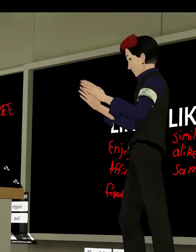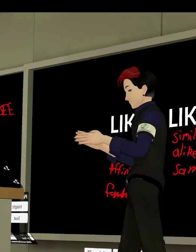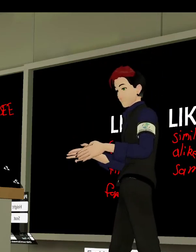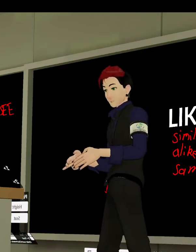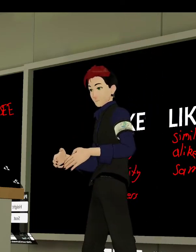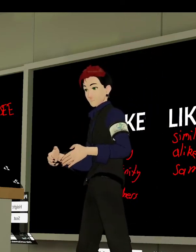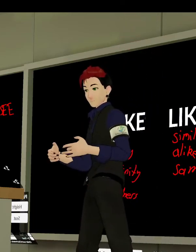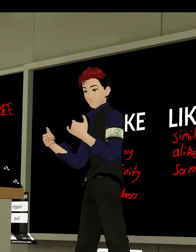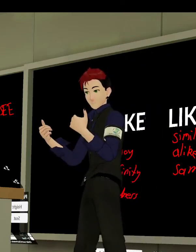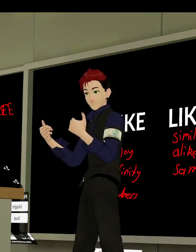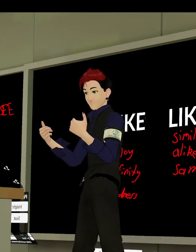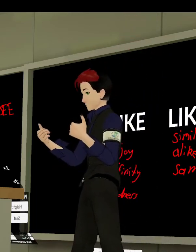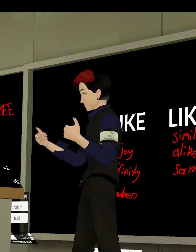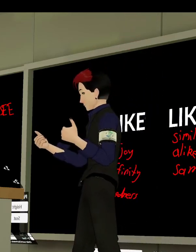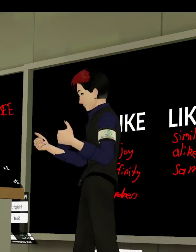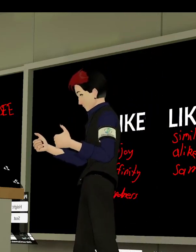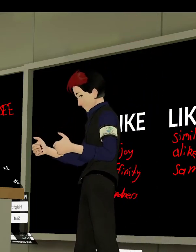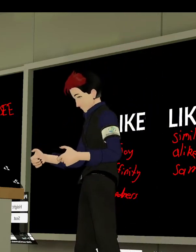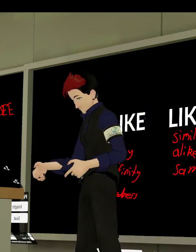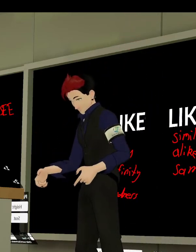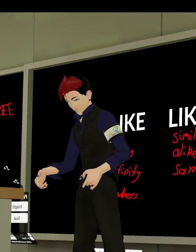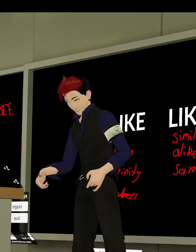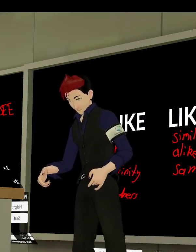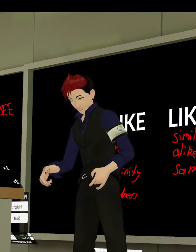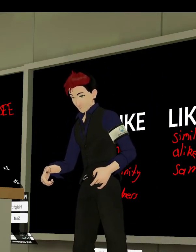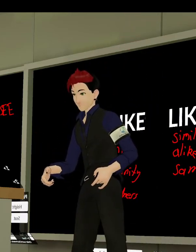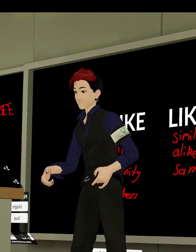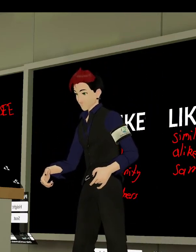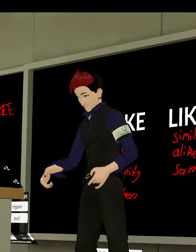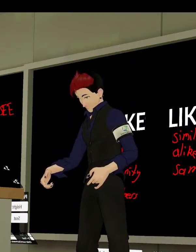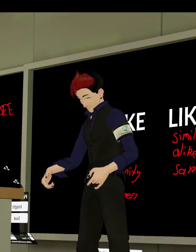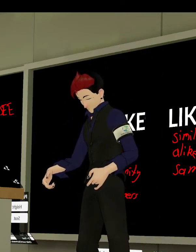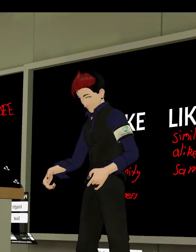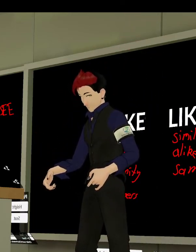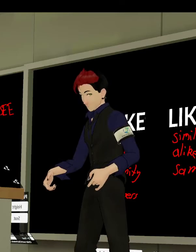clear so Student : can you can you say that as like if